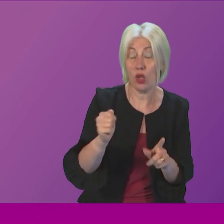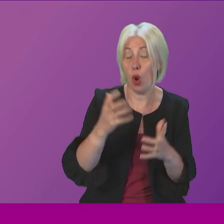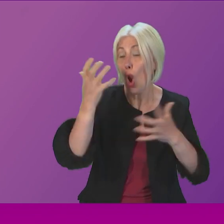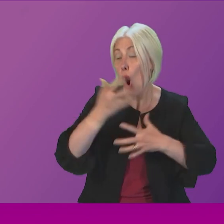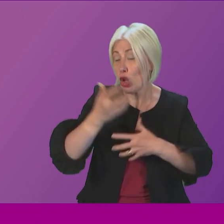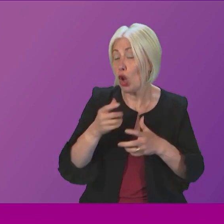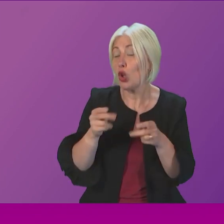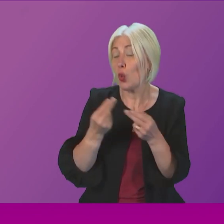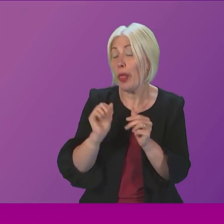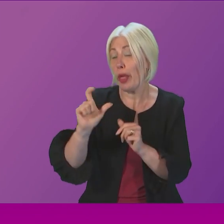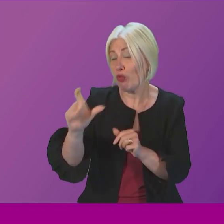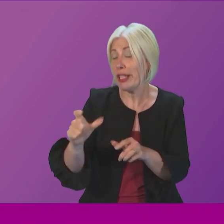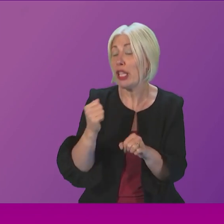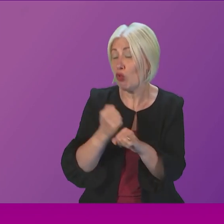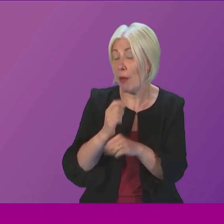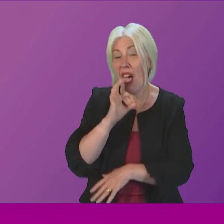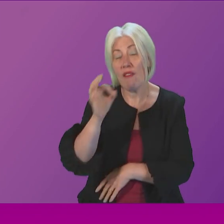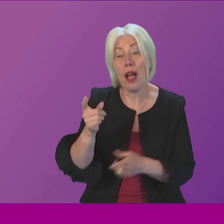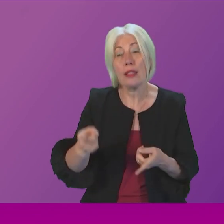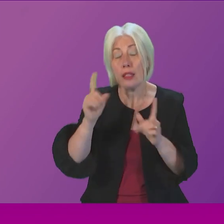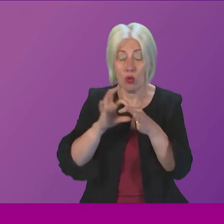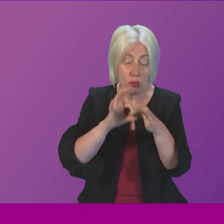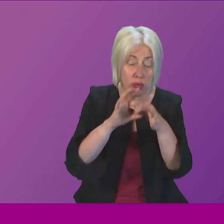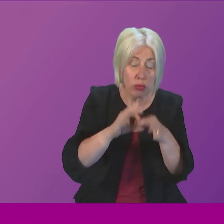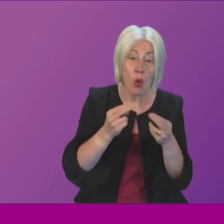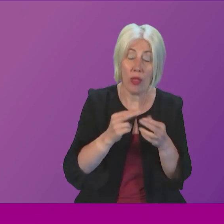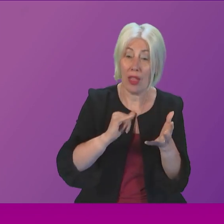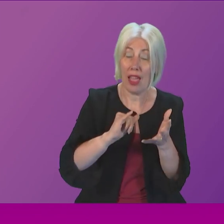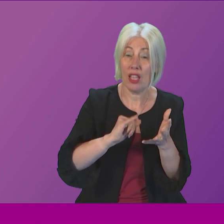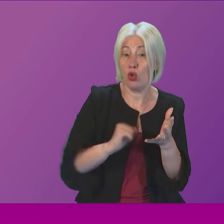I have asked officials to liaise with the Scottish SPCA to provide support and to fully